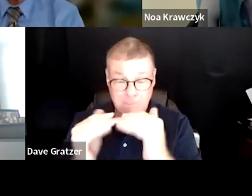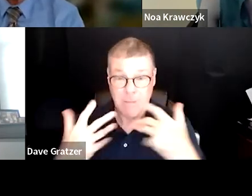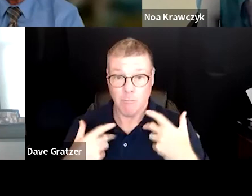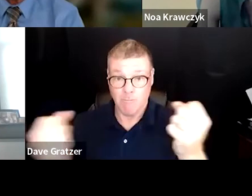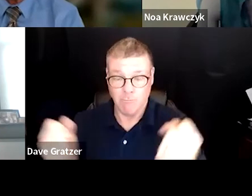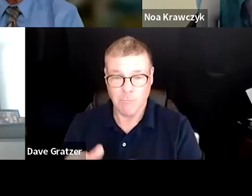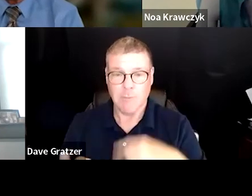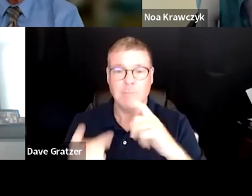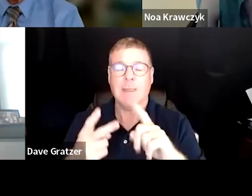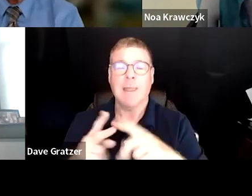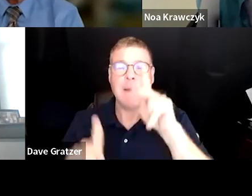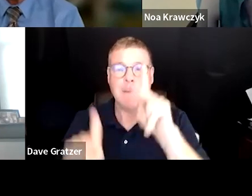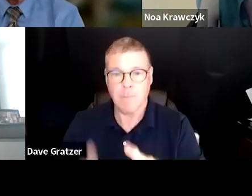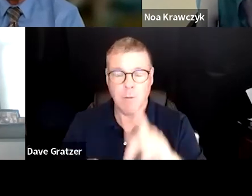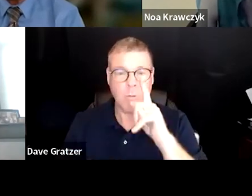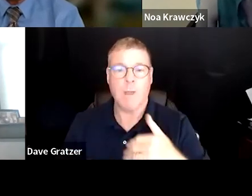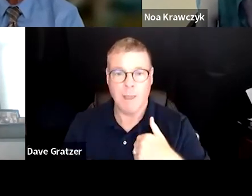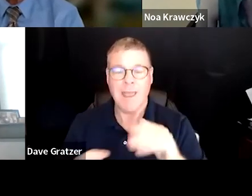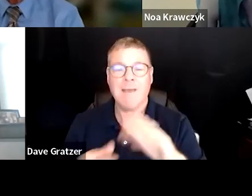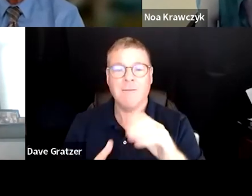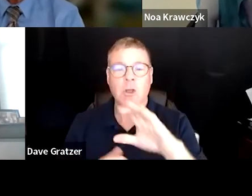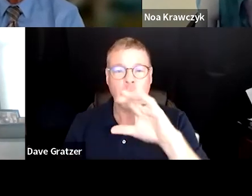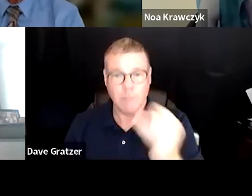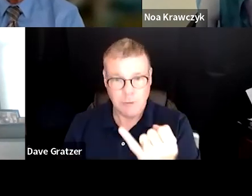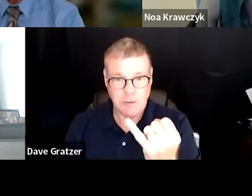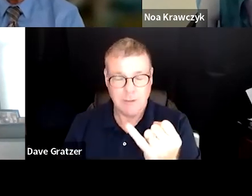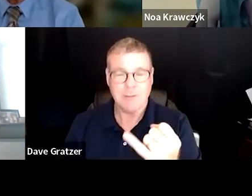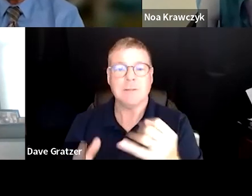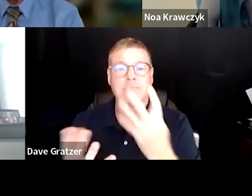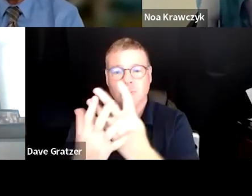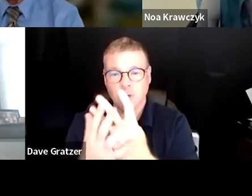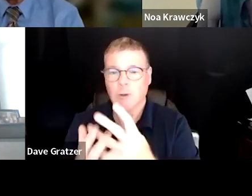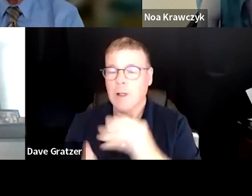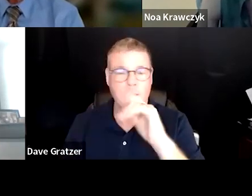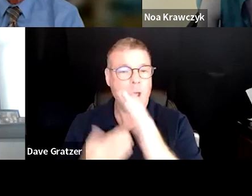and then an individual that has the lived criminal justice incarceration, knowing they're not necessarily one in the same.